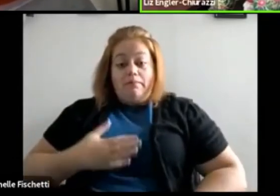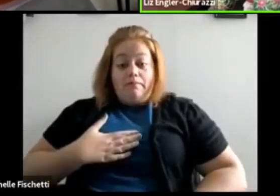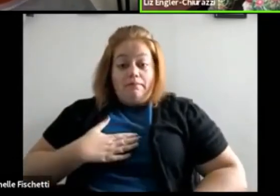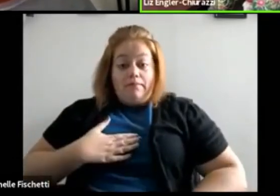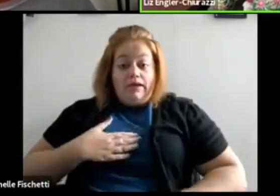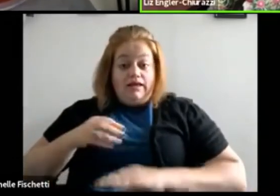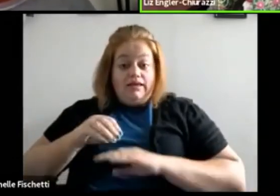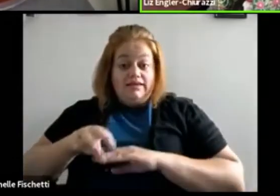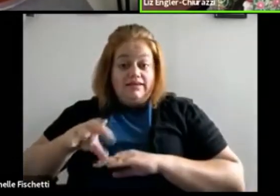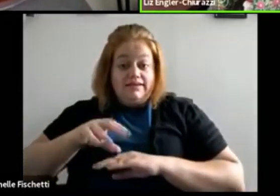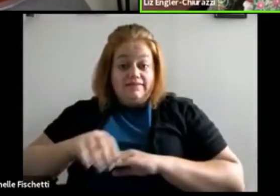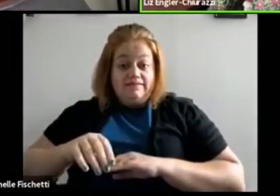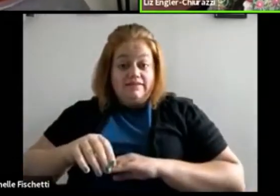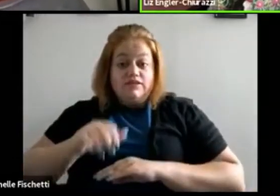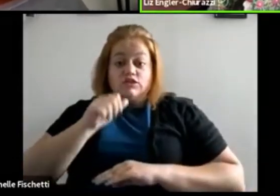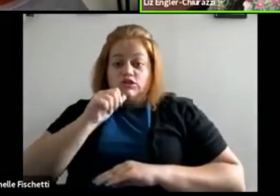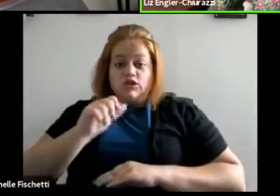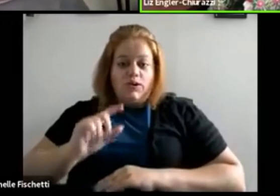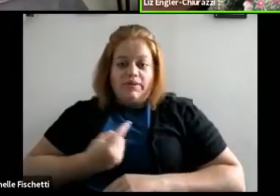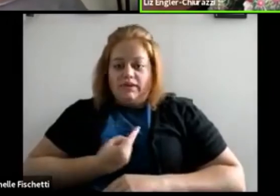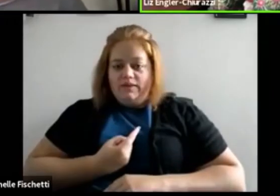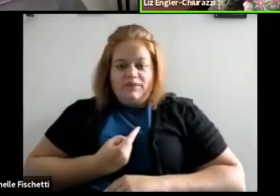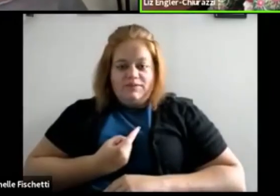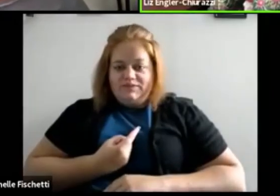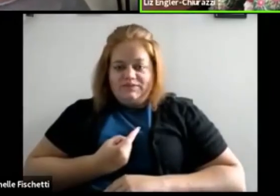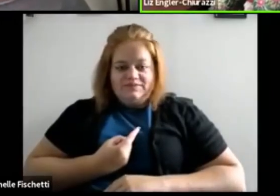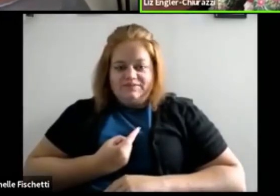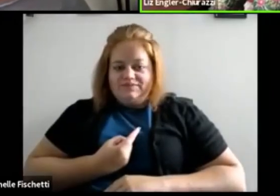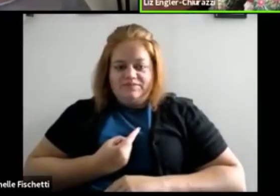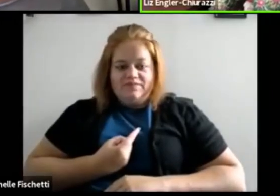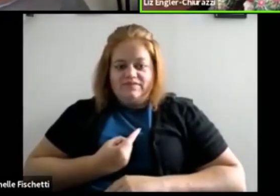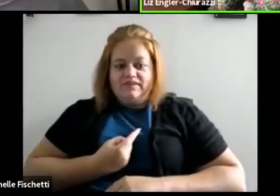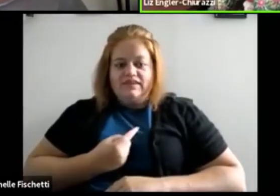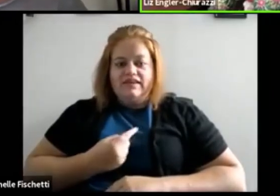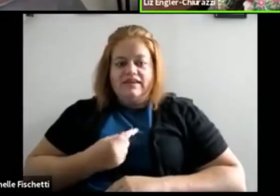shouldn't do that alone. That is not something that any one person should